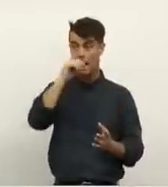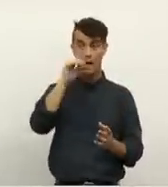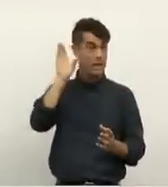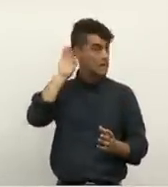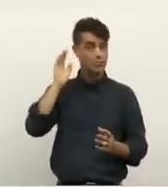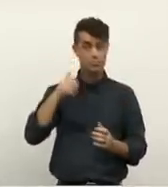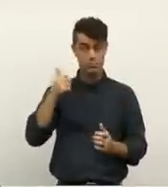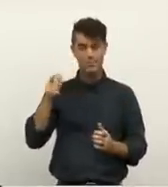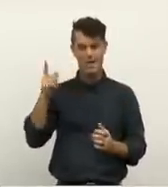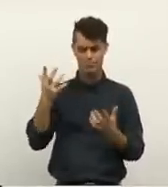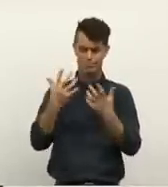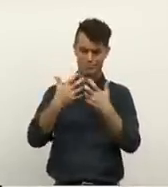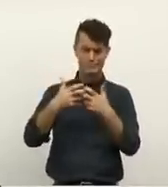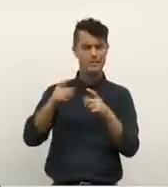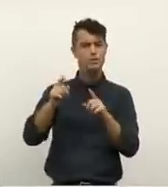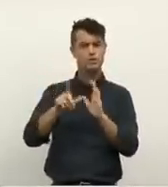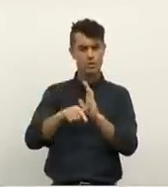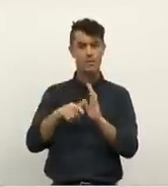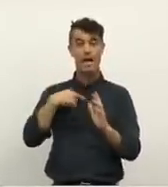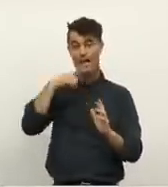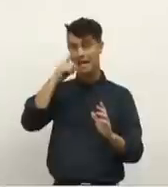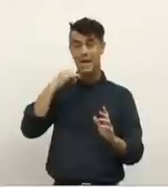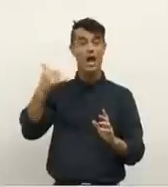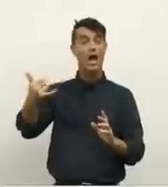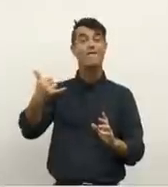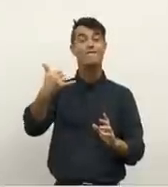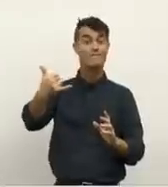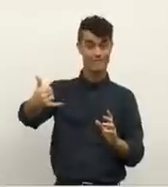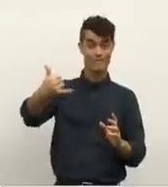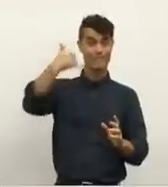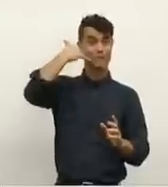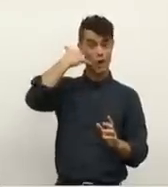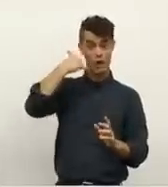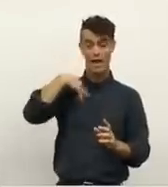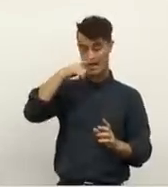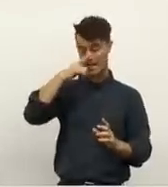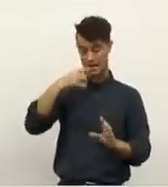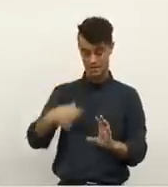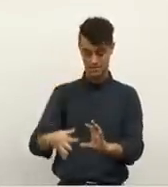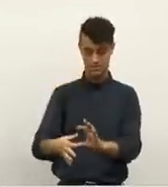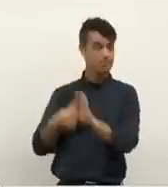I can stream phone calls into my implant now directly.